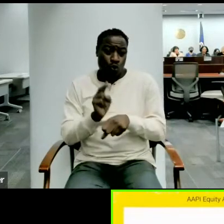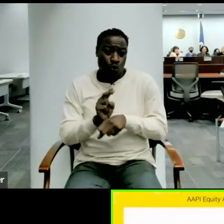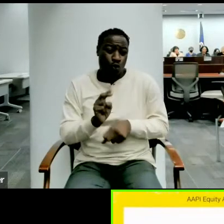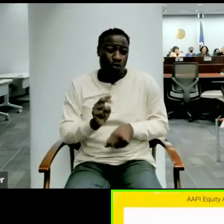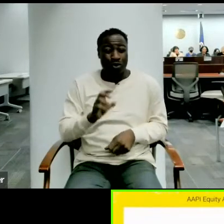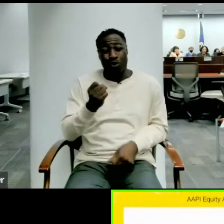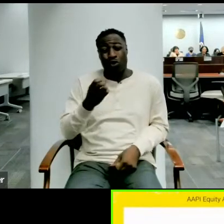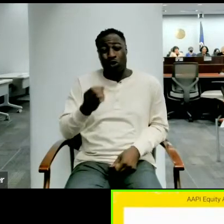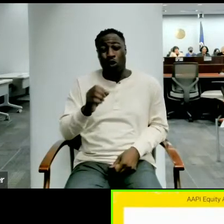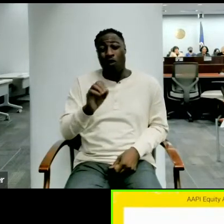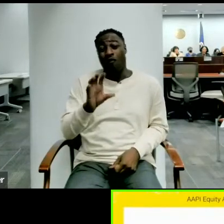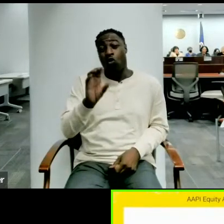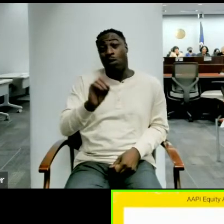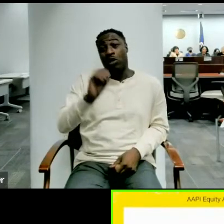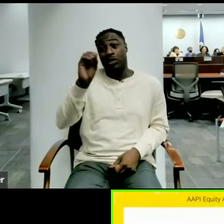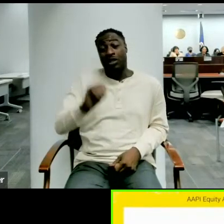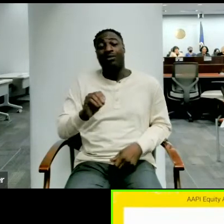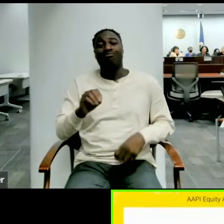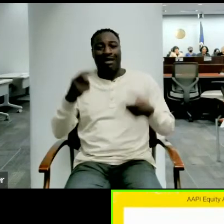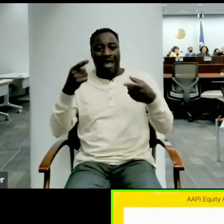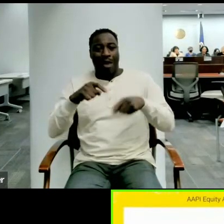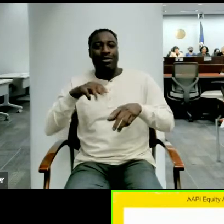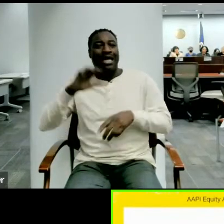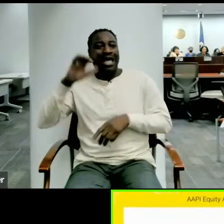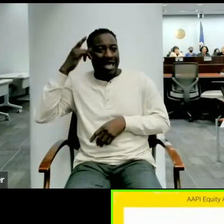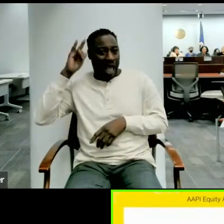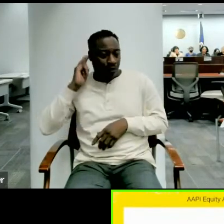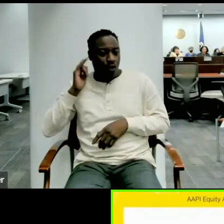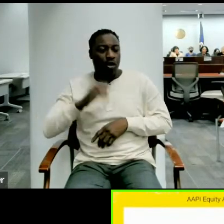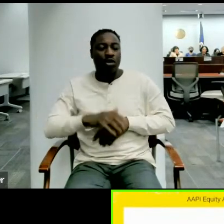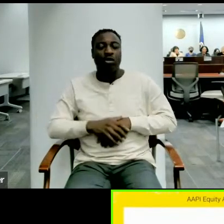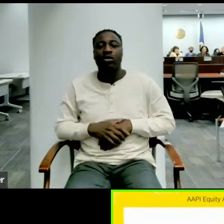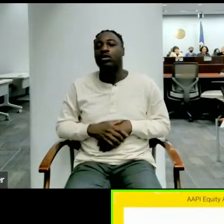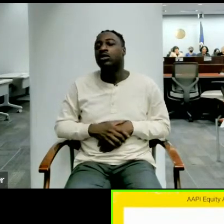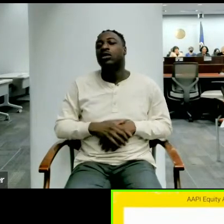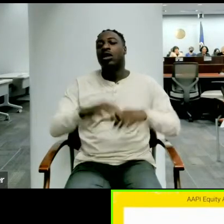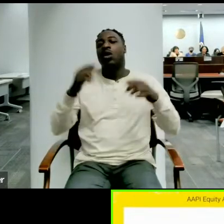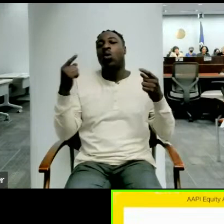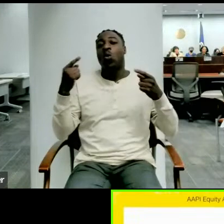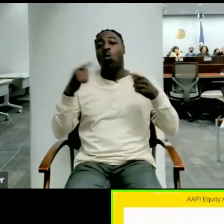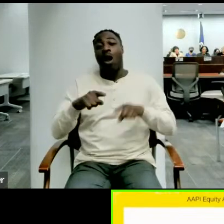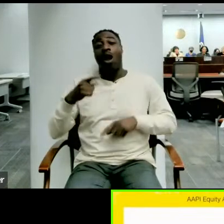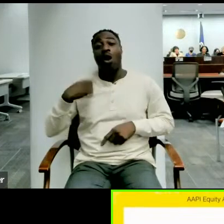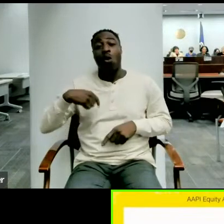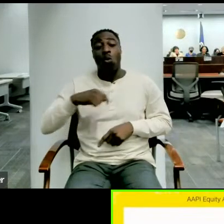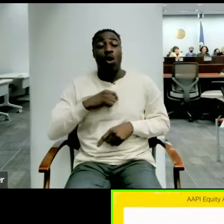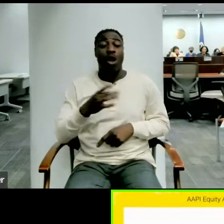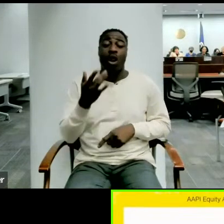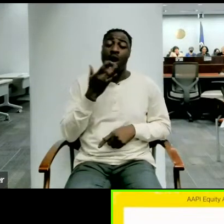or so take place in California and so um while we are lucky that we have a strong Department of